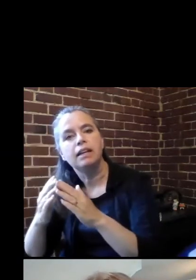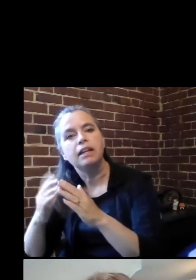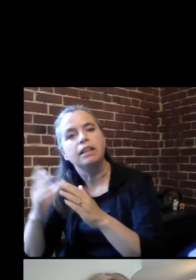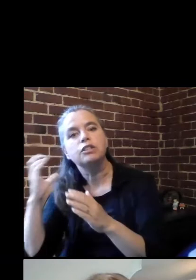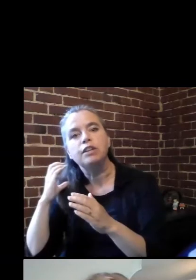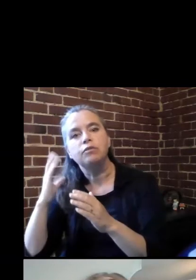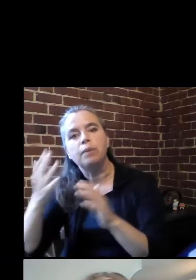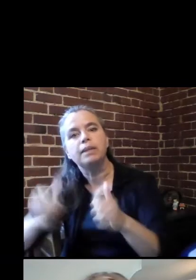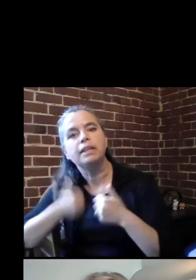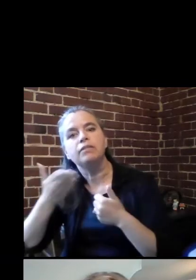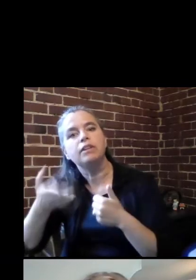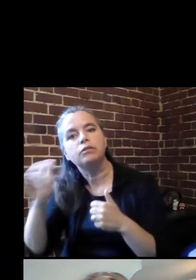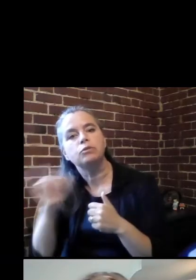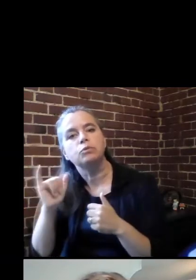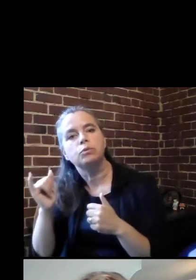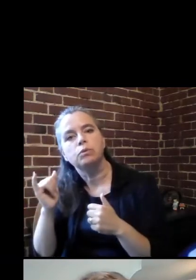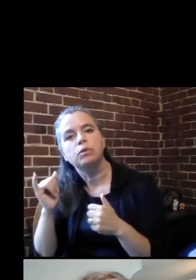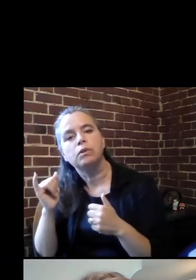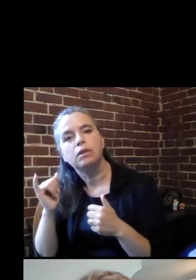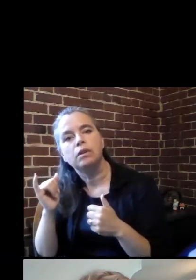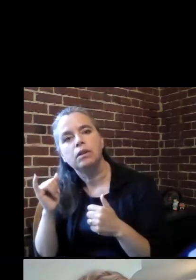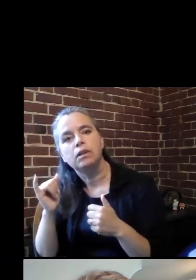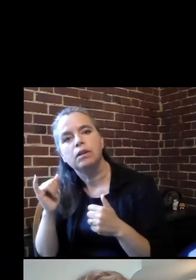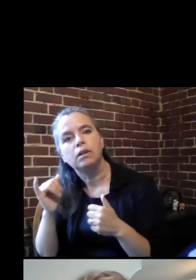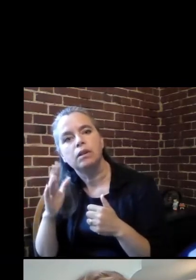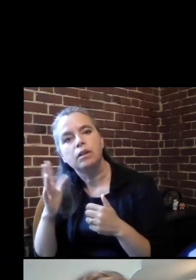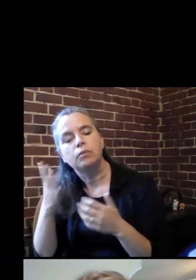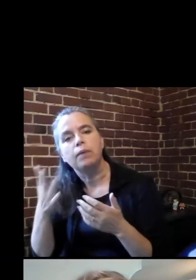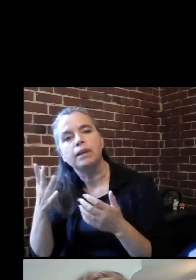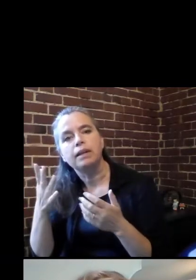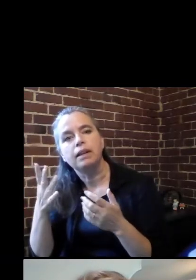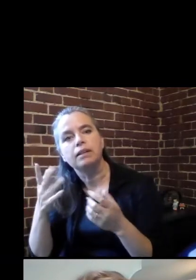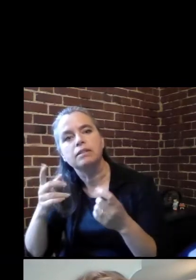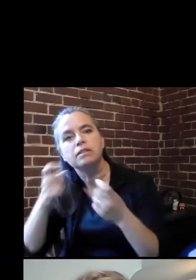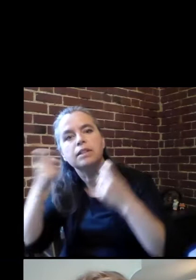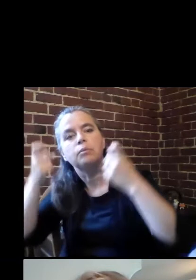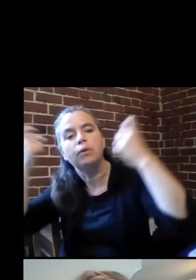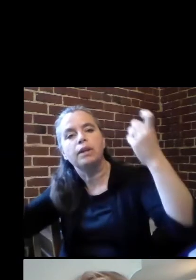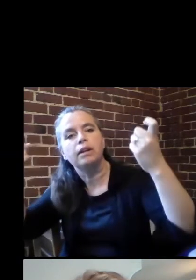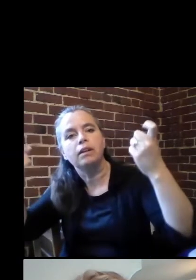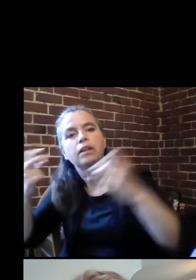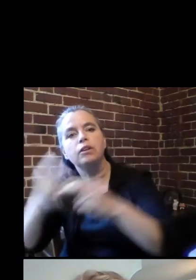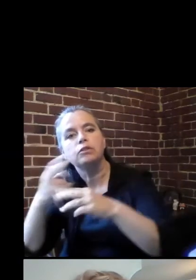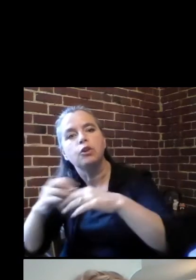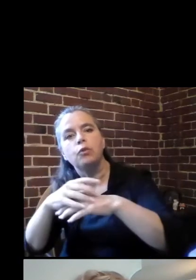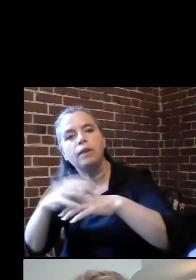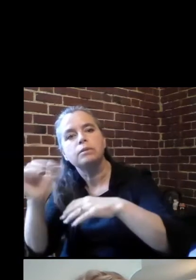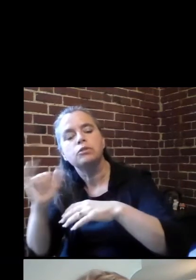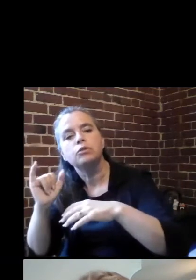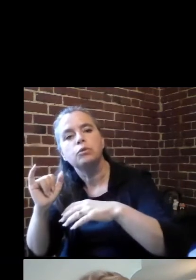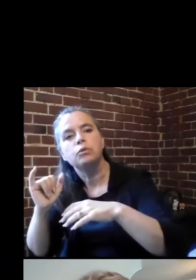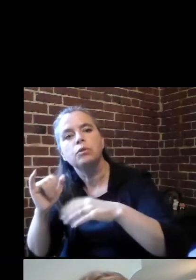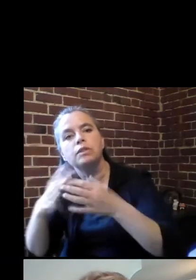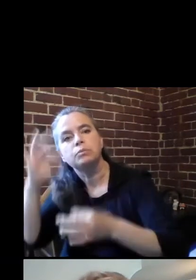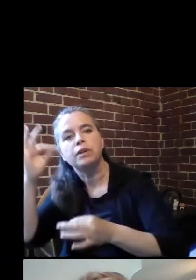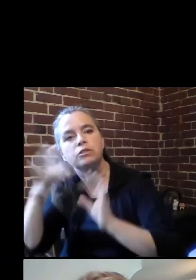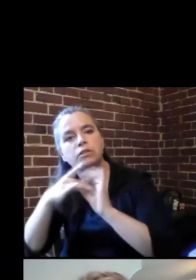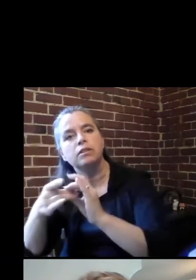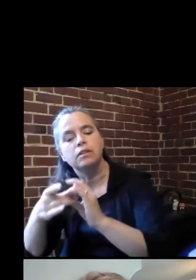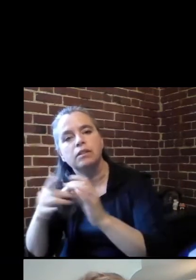So there's probably some sort of ceremonial use of grapes there too. They probably had some sort of spiritual significance, if they were found on Monks Mound.